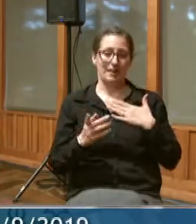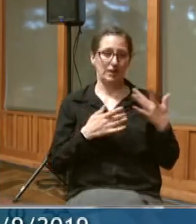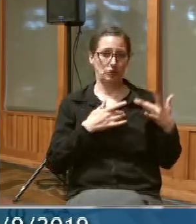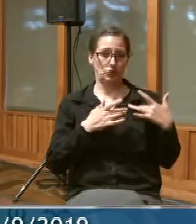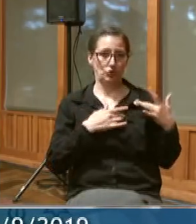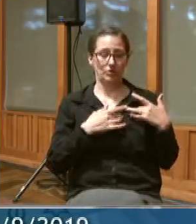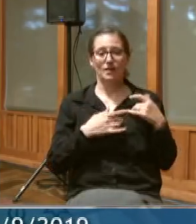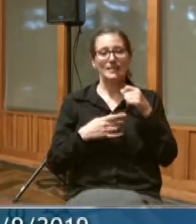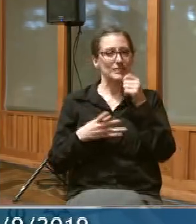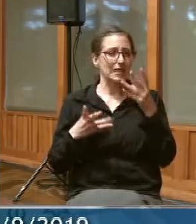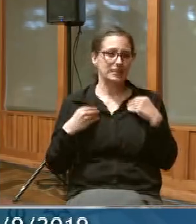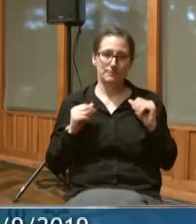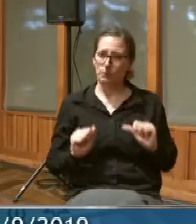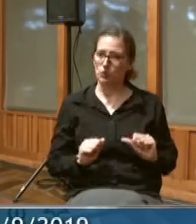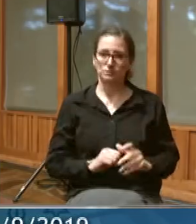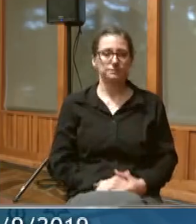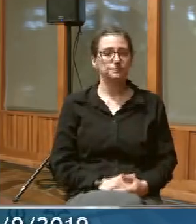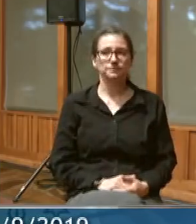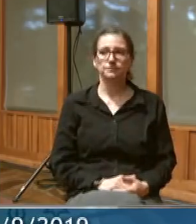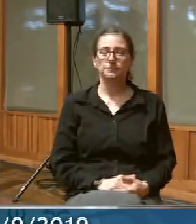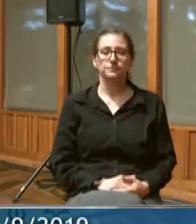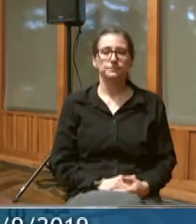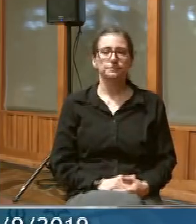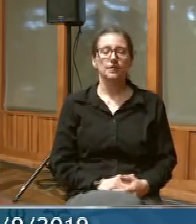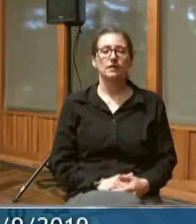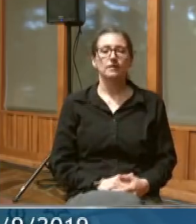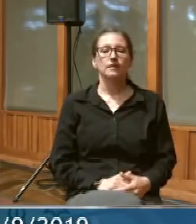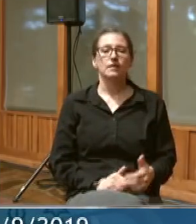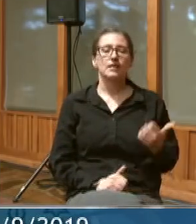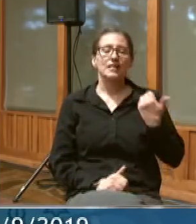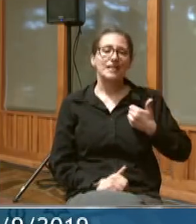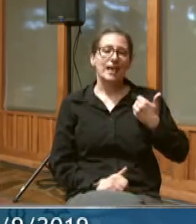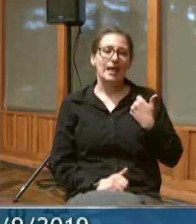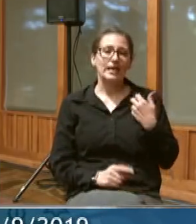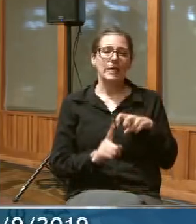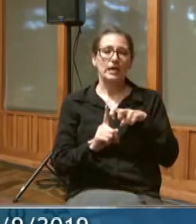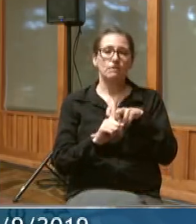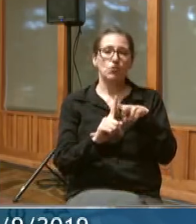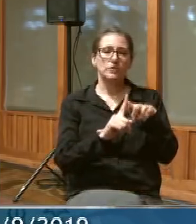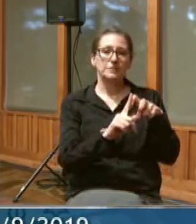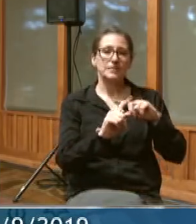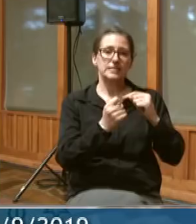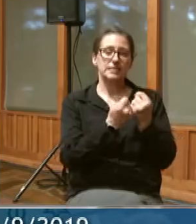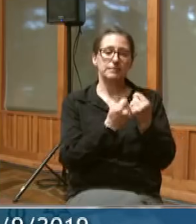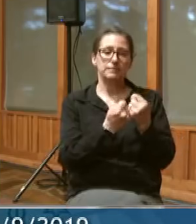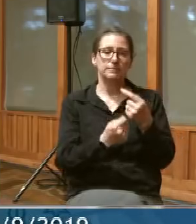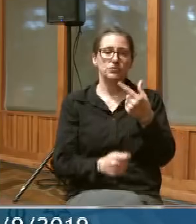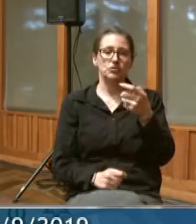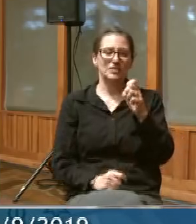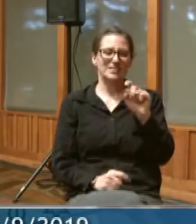ARRESTS ARE PEOPLE WHO ARE HOMELESS, THEY TARGET THEM, THAT IS A CONCERN, THAT IS